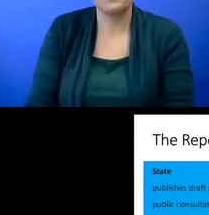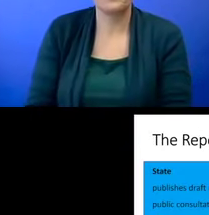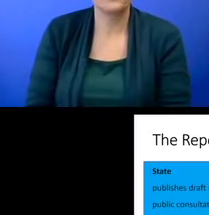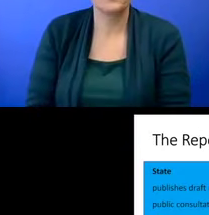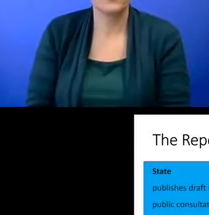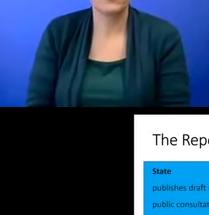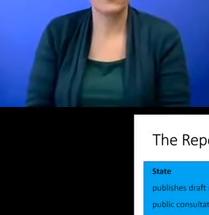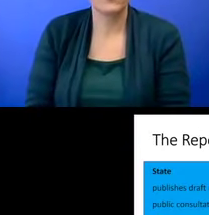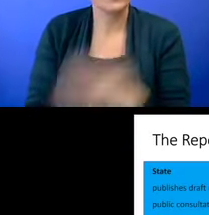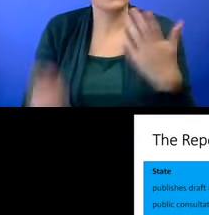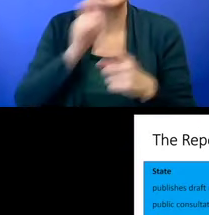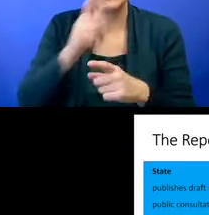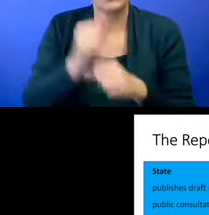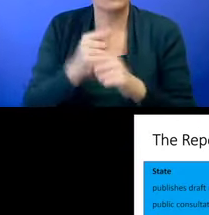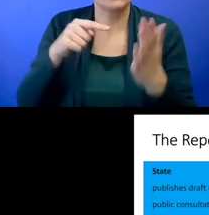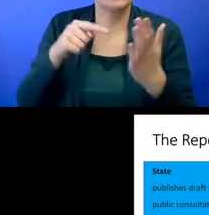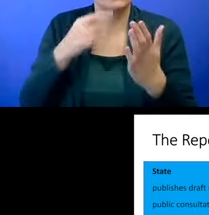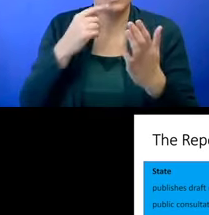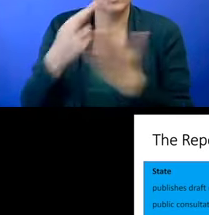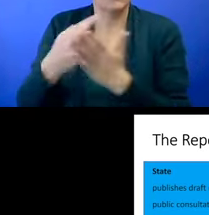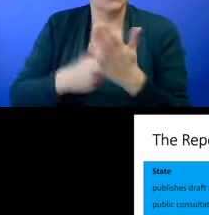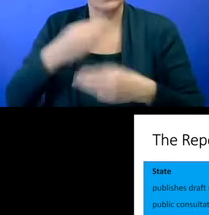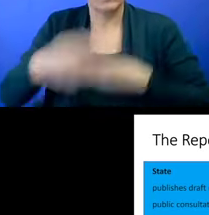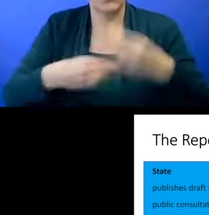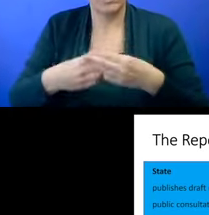Let me talk you through the reporting process.